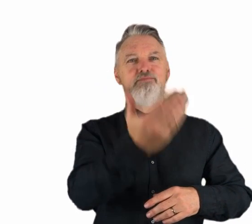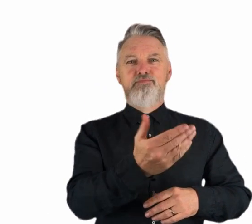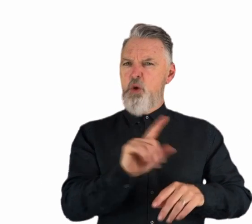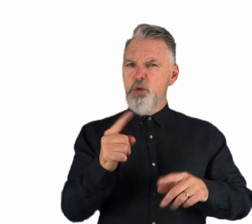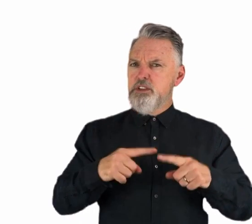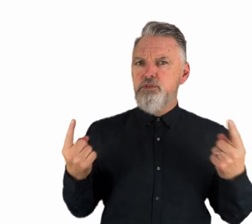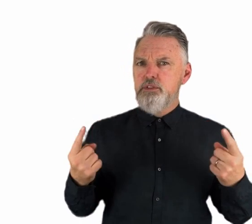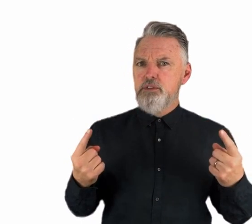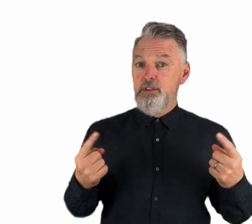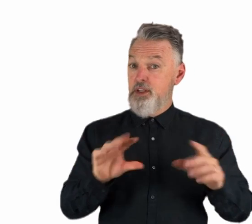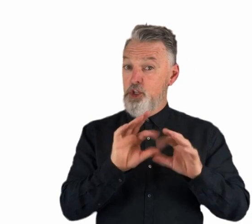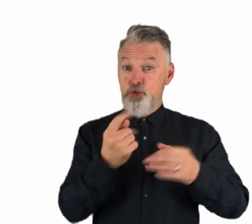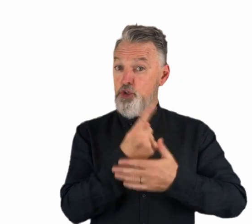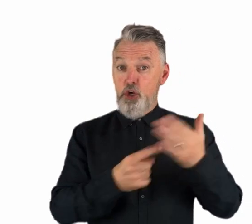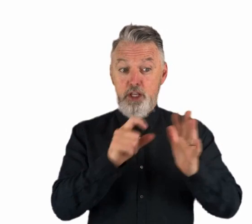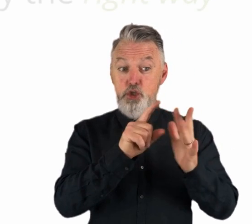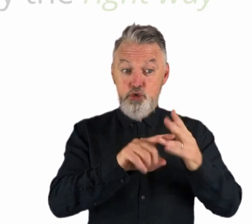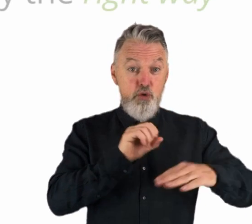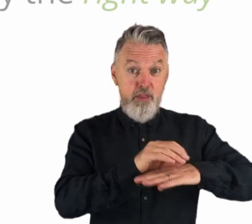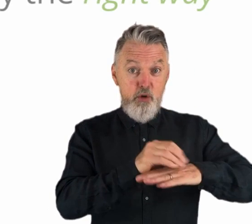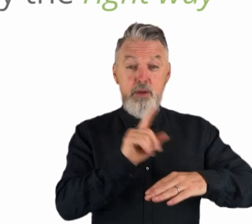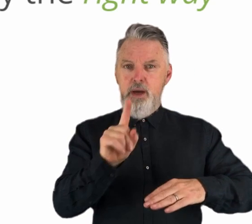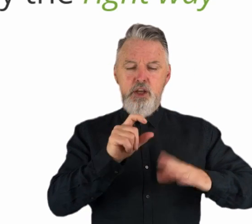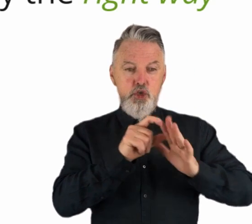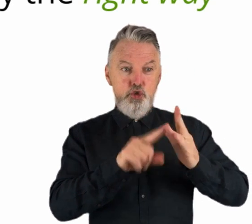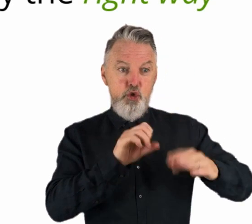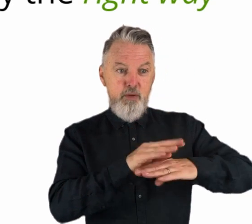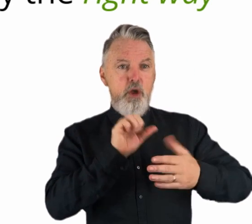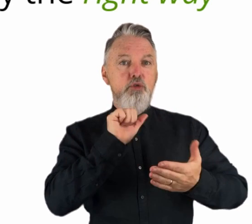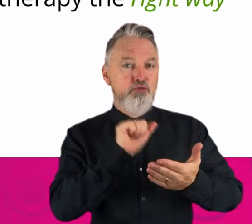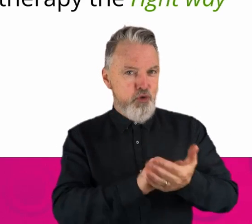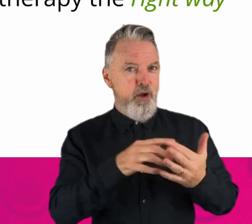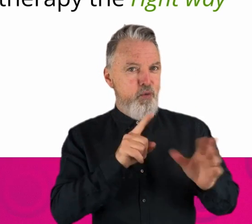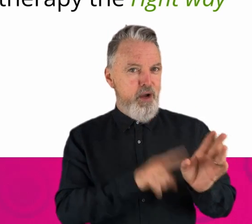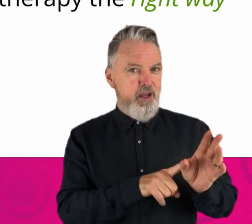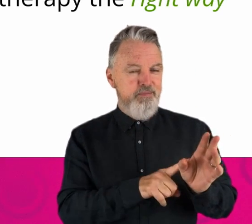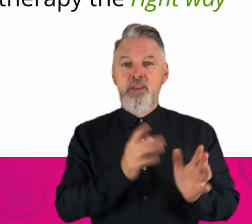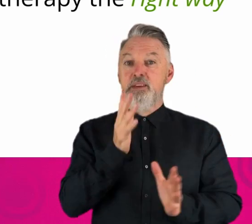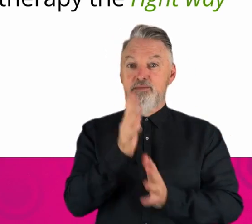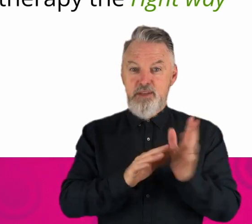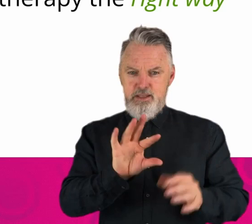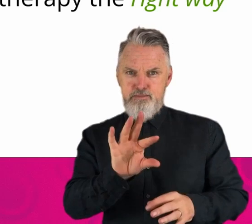As you can see, it’s not just about doing therapy. It’s about doing therapy the right way. This means choosing an intervetion